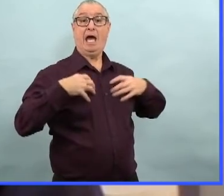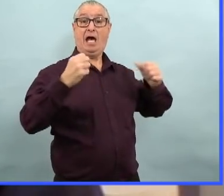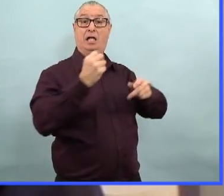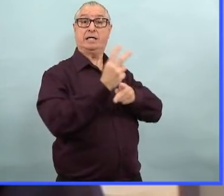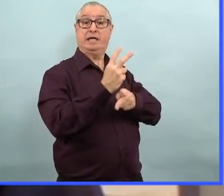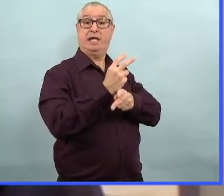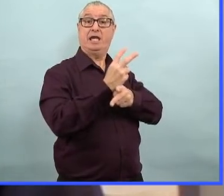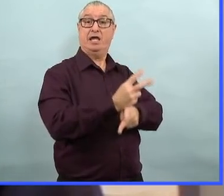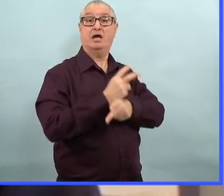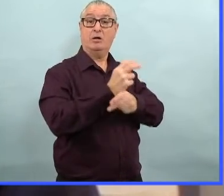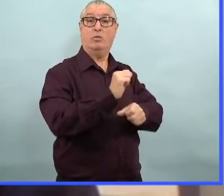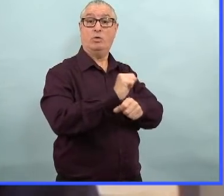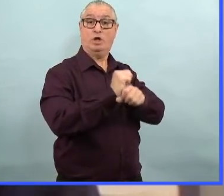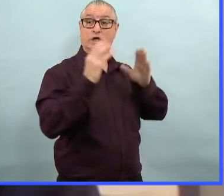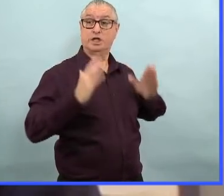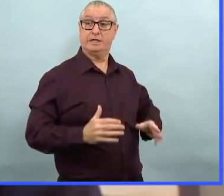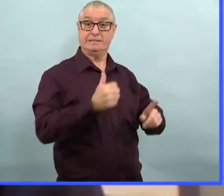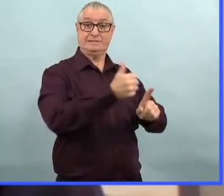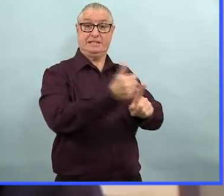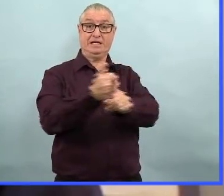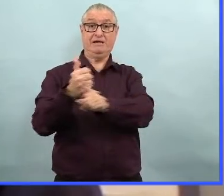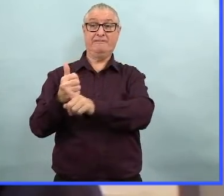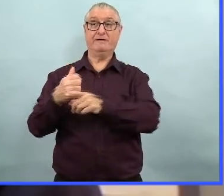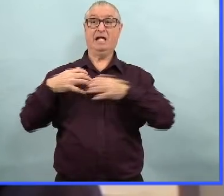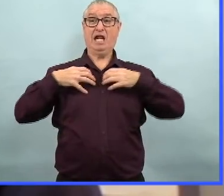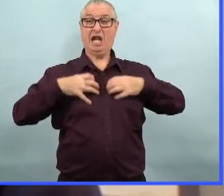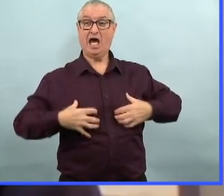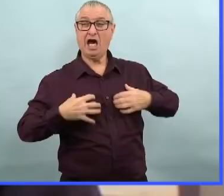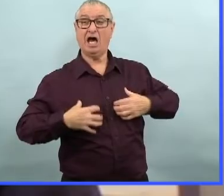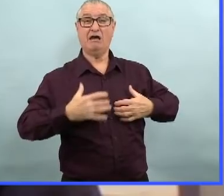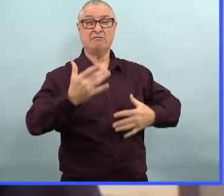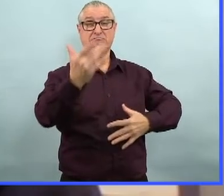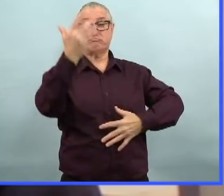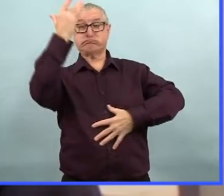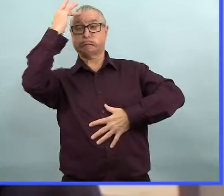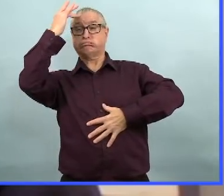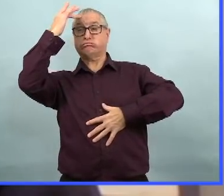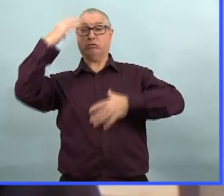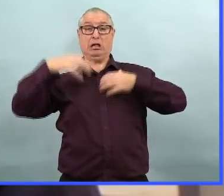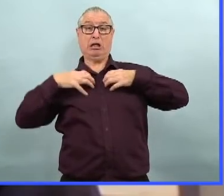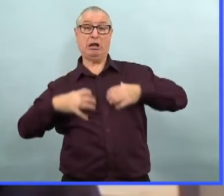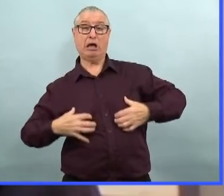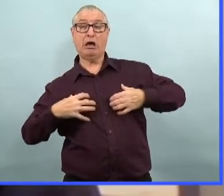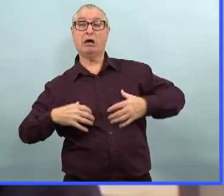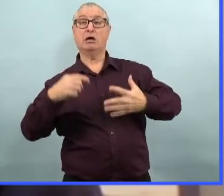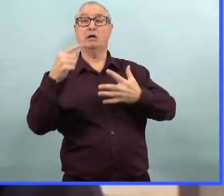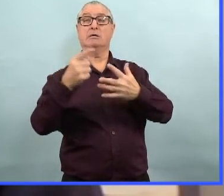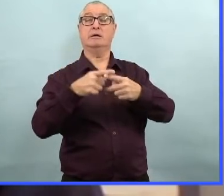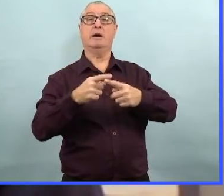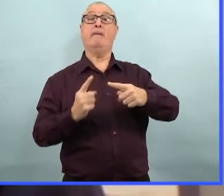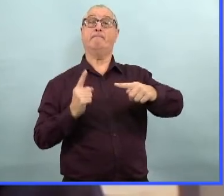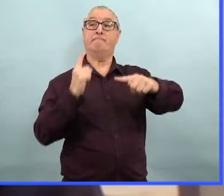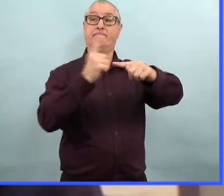negative that are recovering you know we we have an ability to have them back at work you've seen